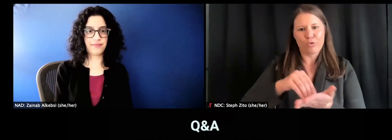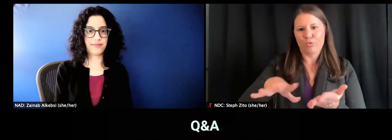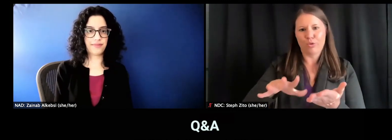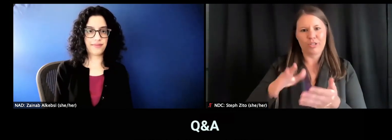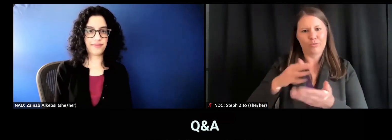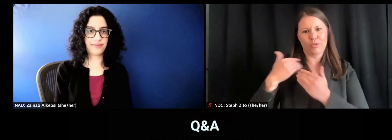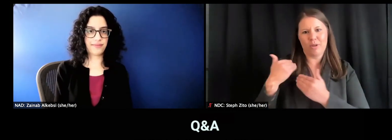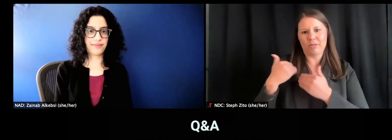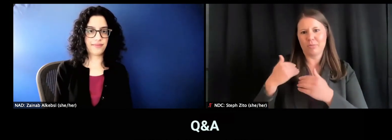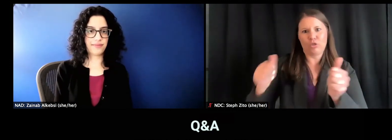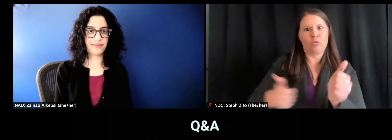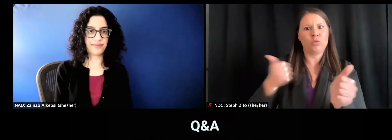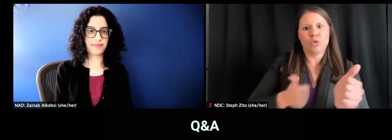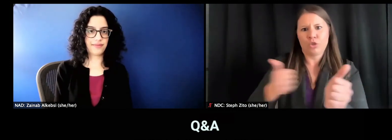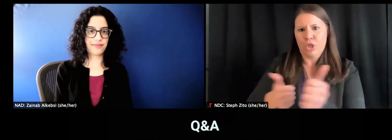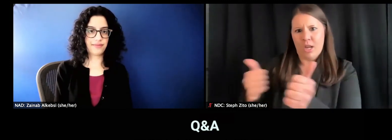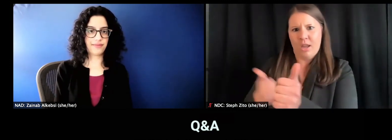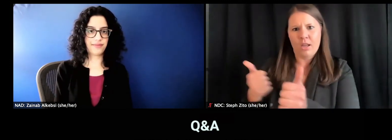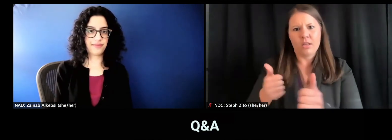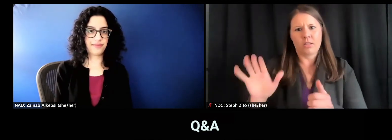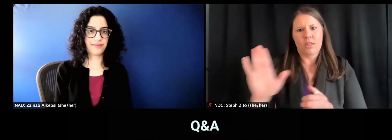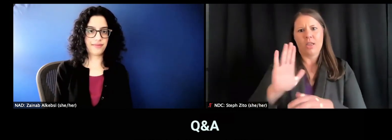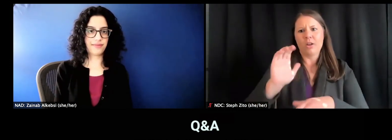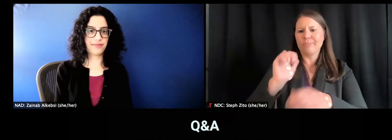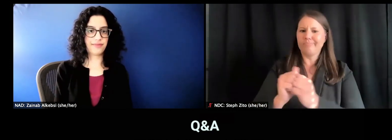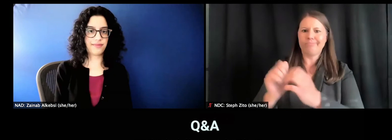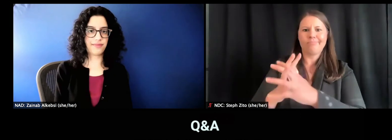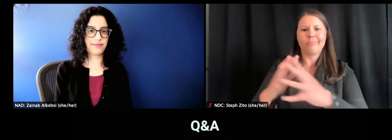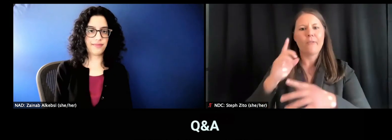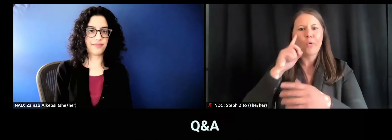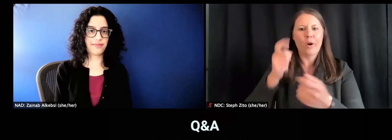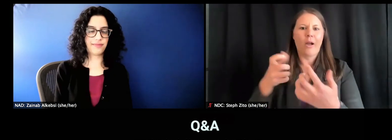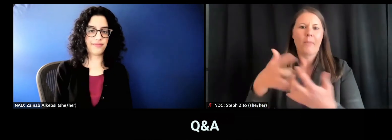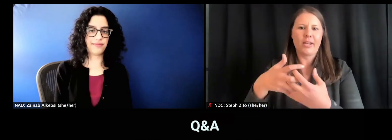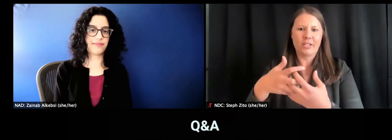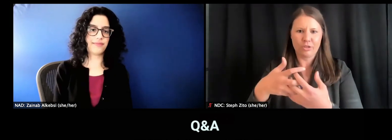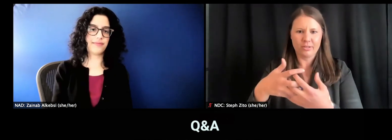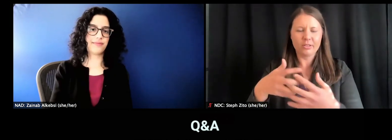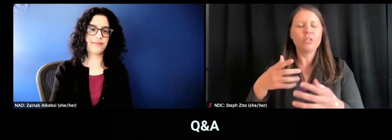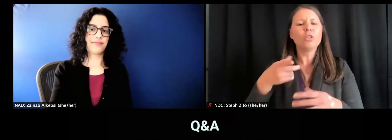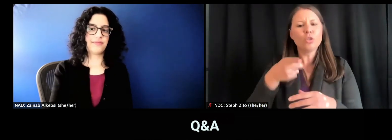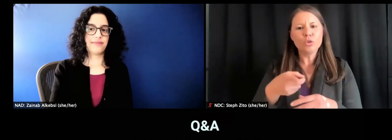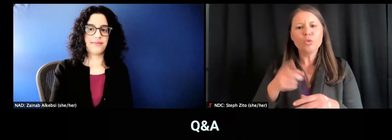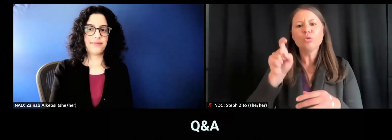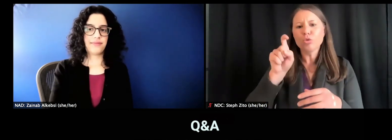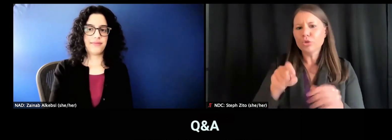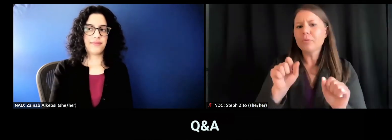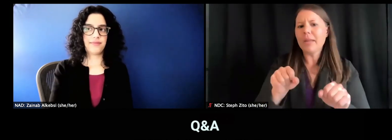Let's start with the fact that it is not the student's responsibility to chase around the providers